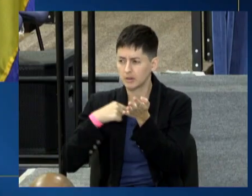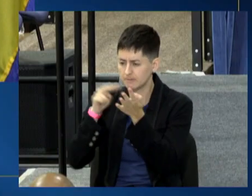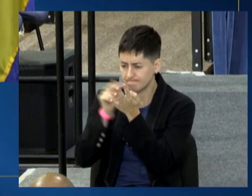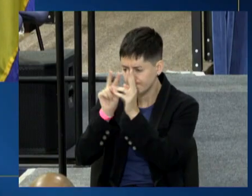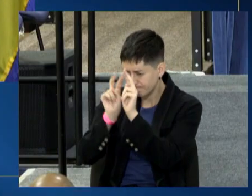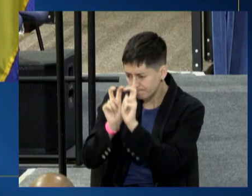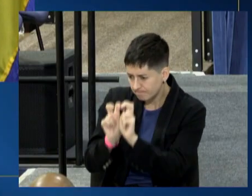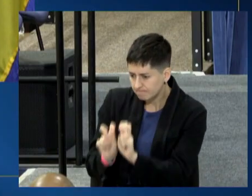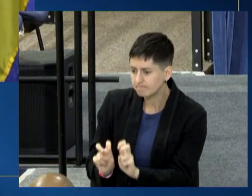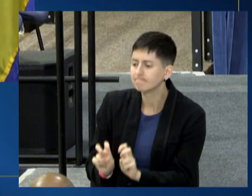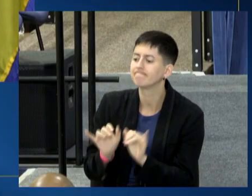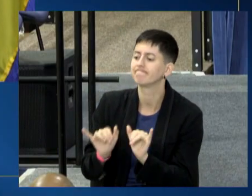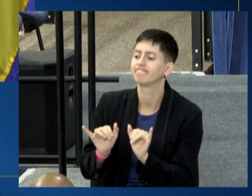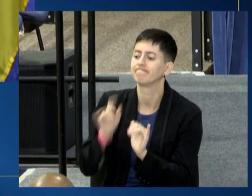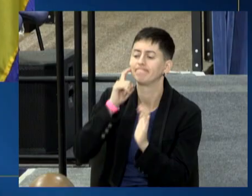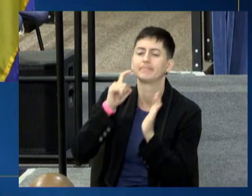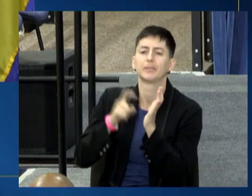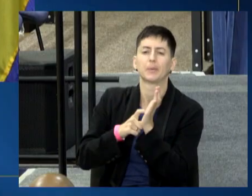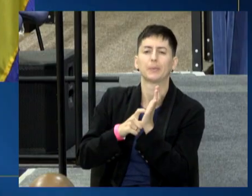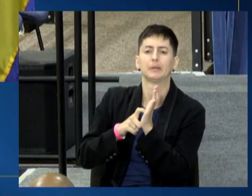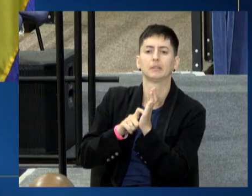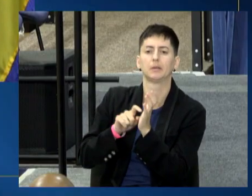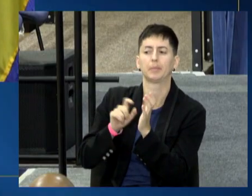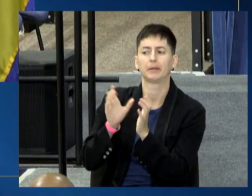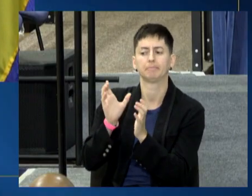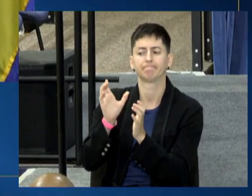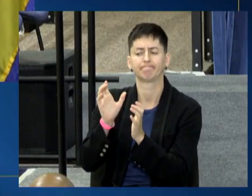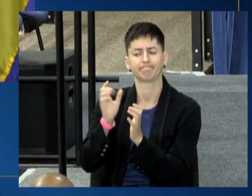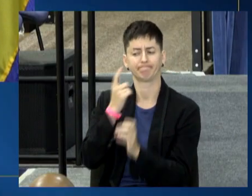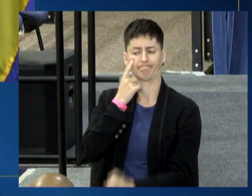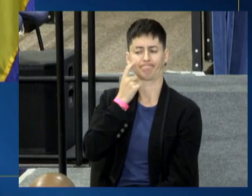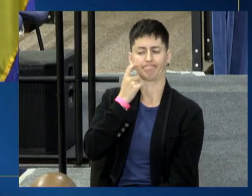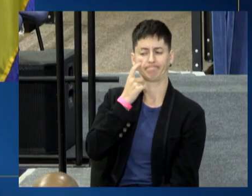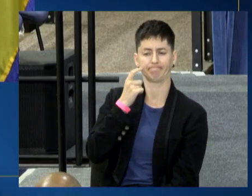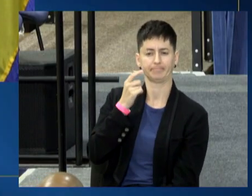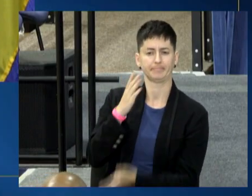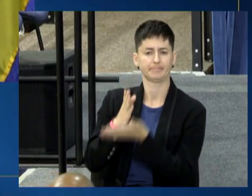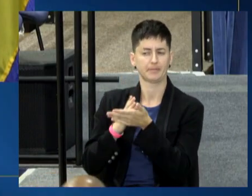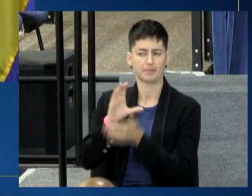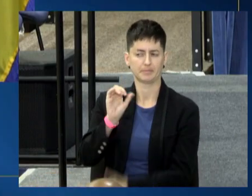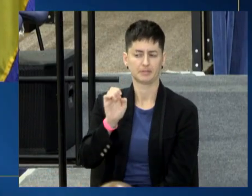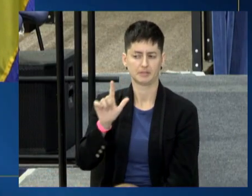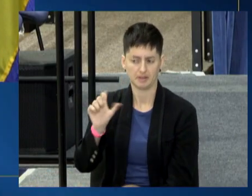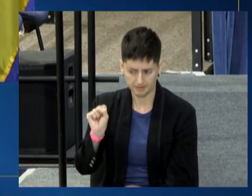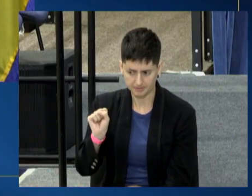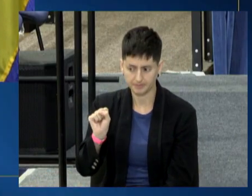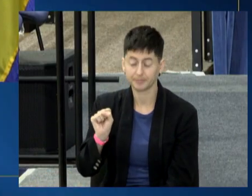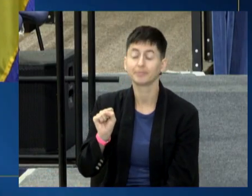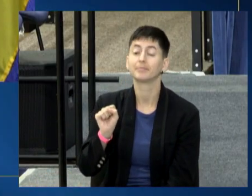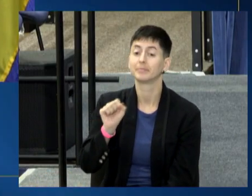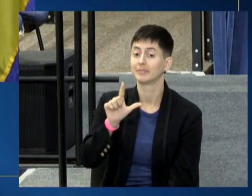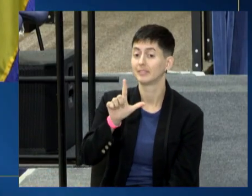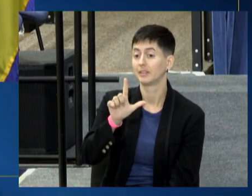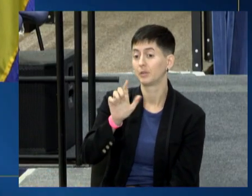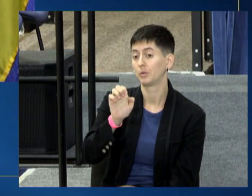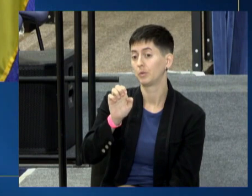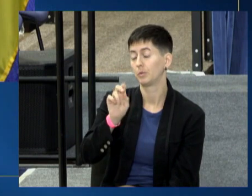which if caught early, can be universally cured, but if the diagnosis is delayed, can be fatal.